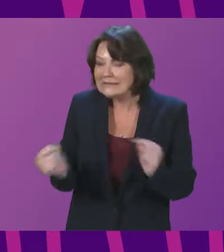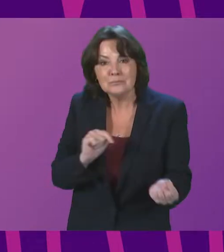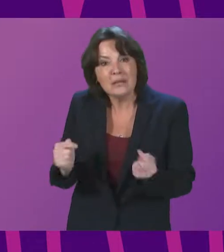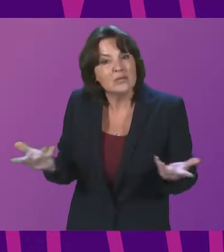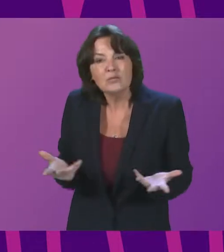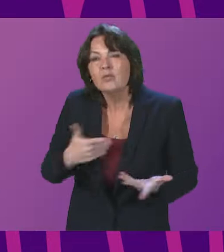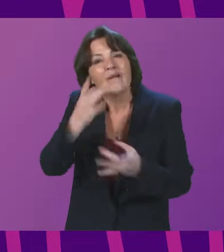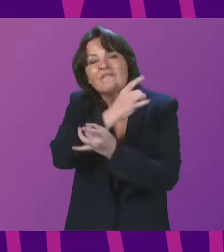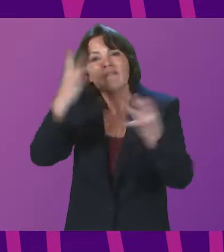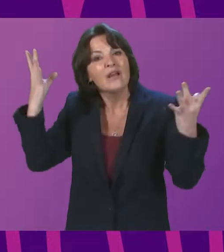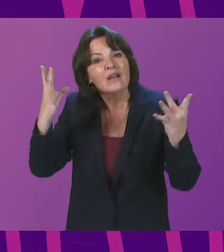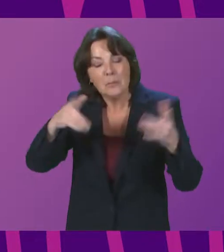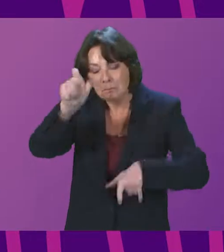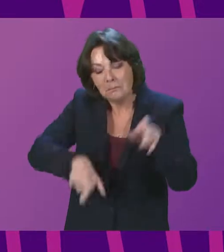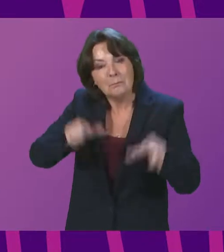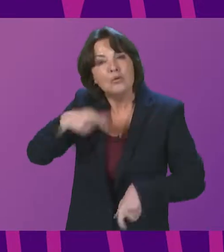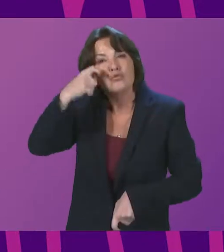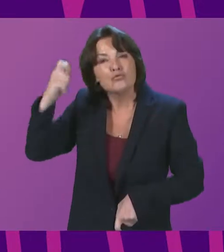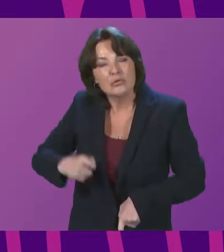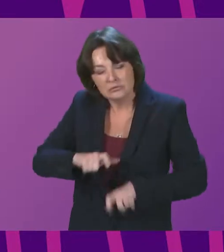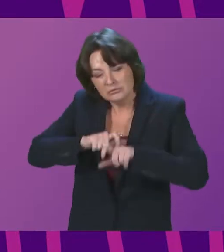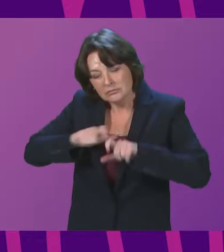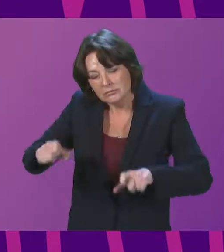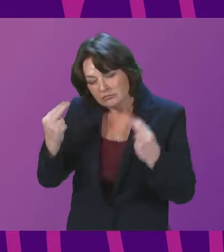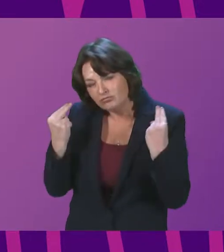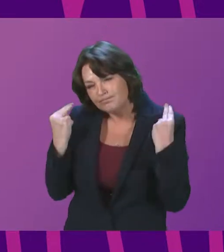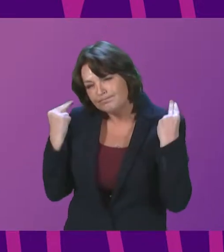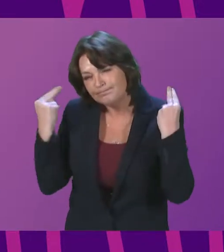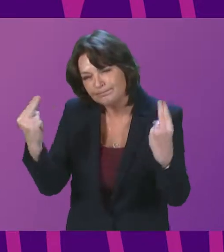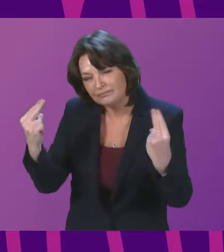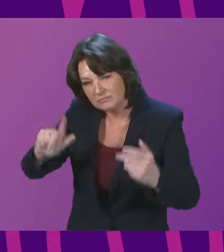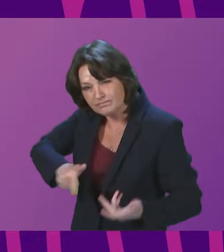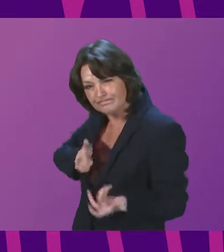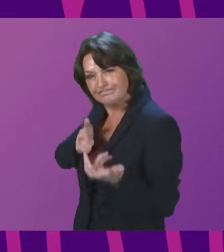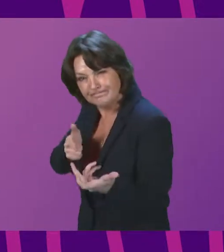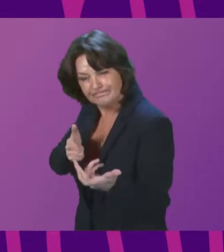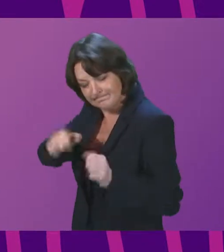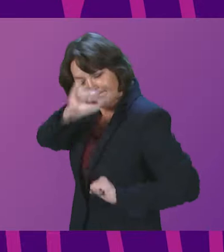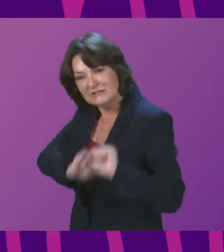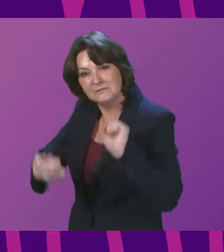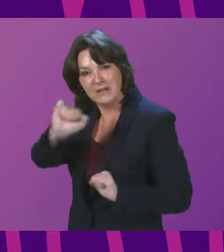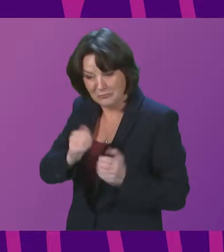continue to put up the most heroic defence of their country in the face of Russia’s appalling actions.